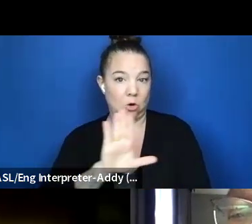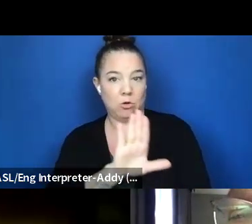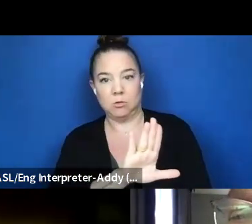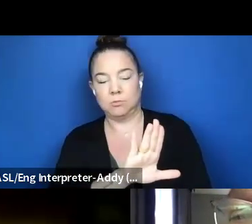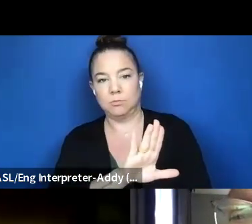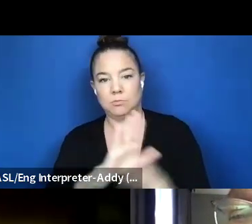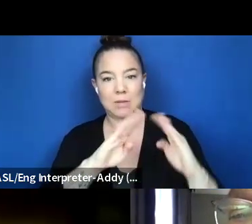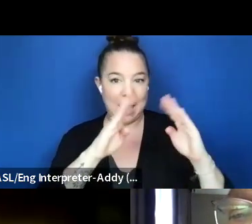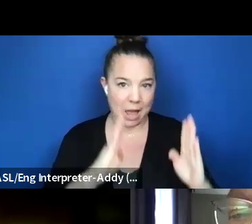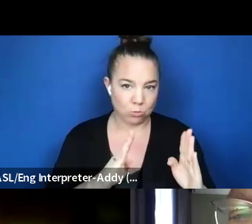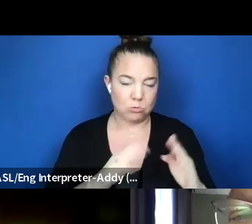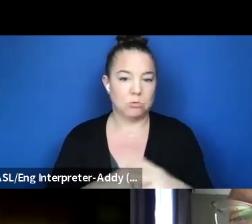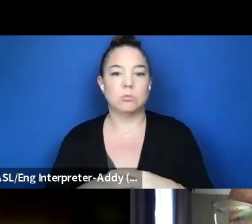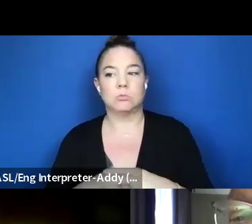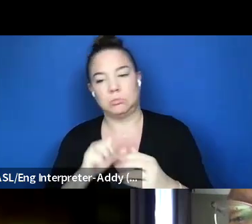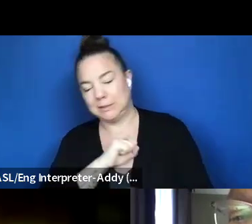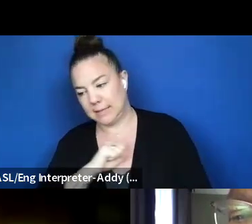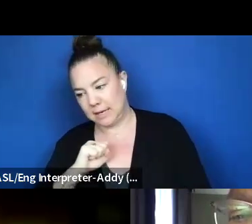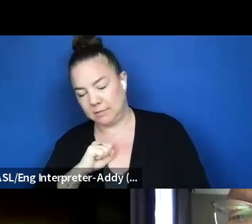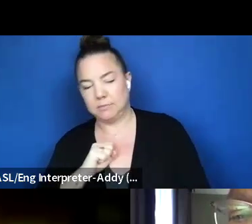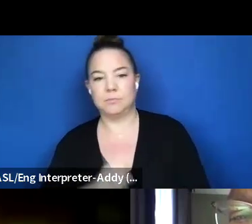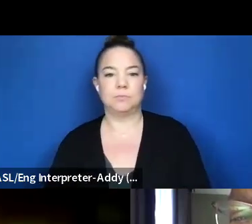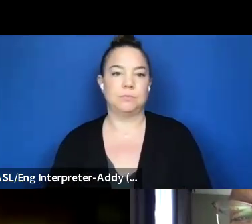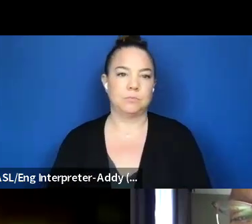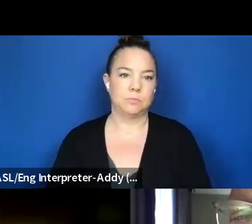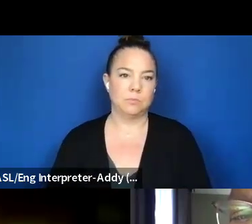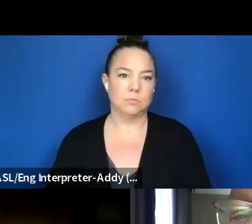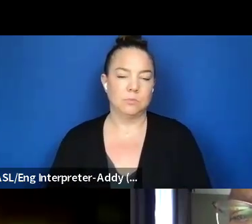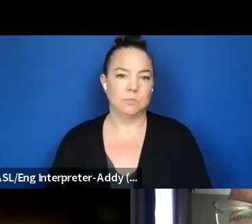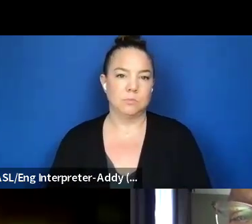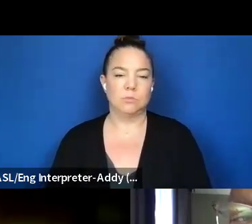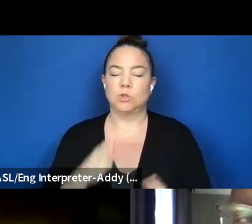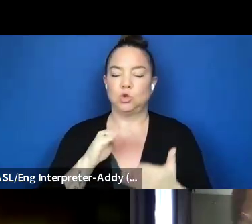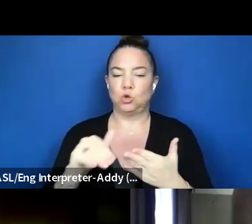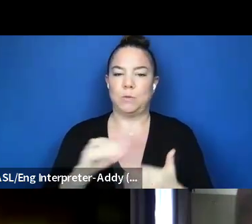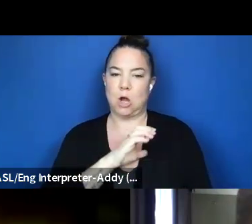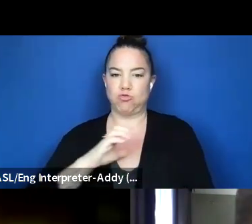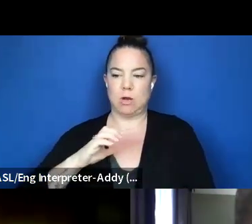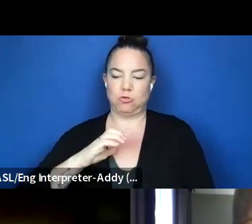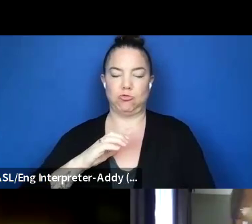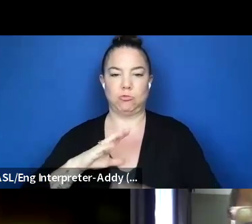Adeleigh Belyeu: House chambers in their respective Congressional chambers. So